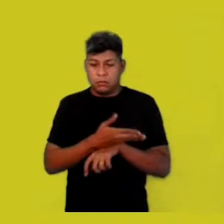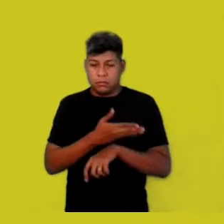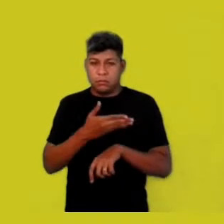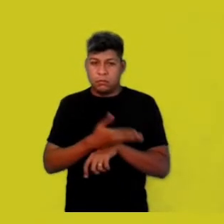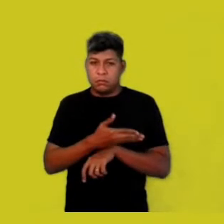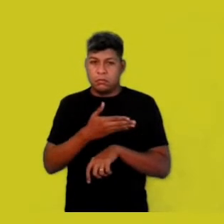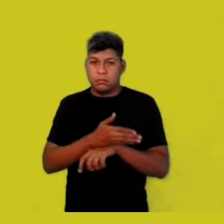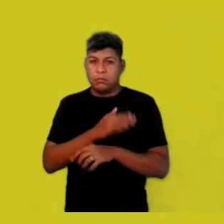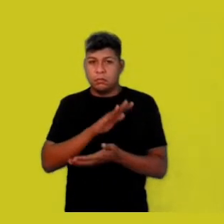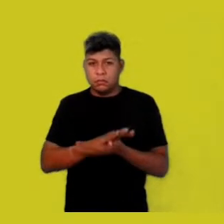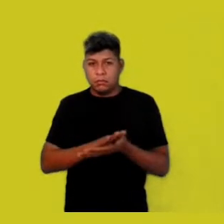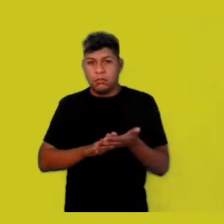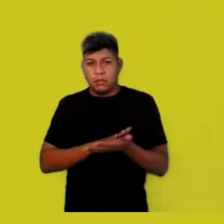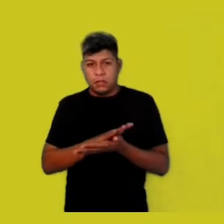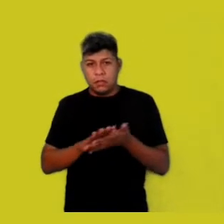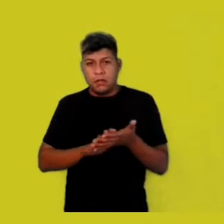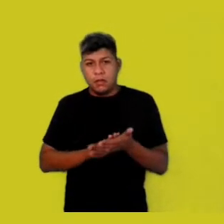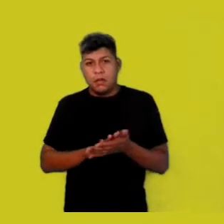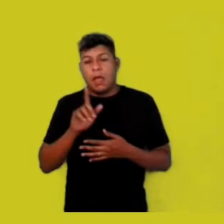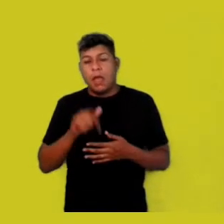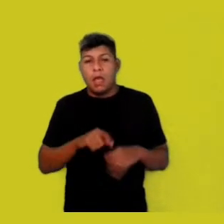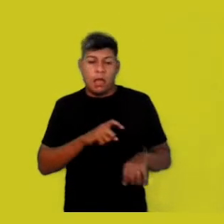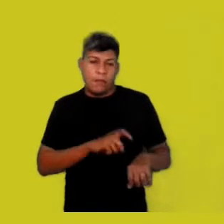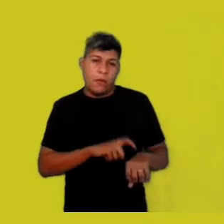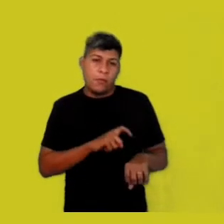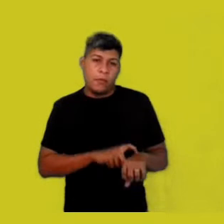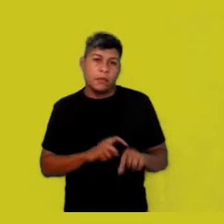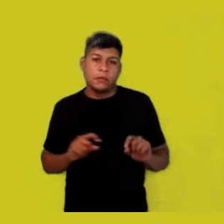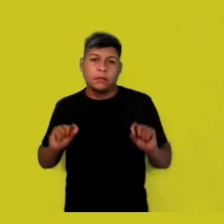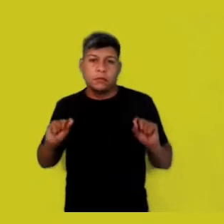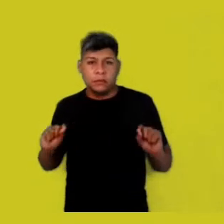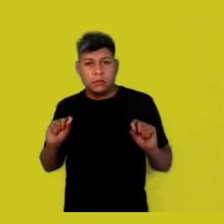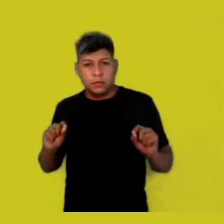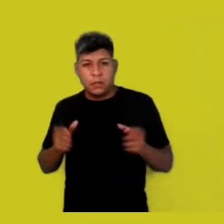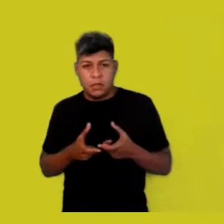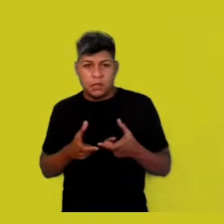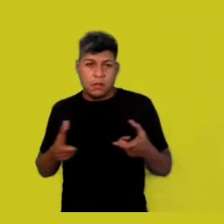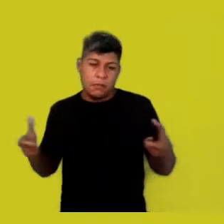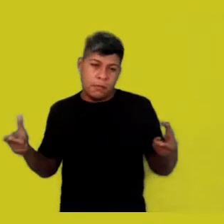A feast is the main moment of exchange,